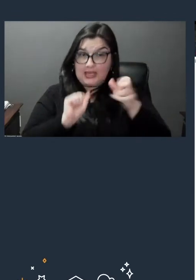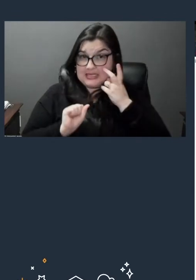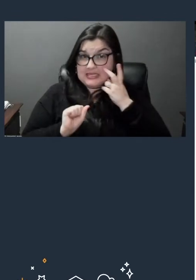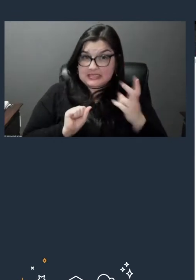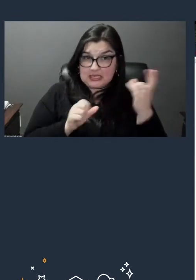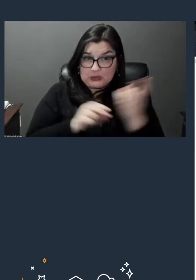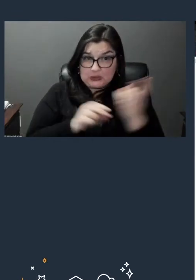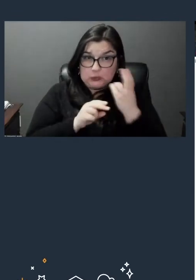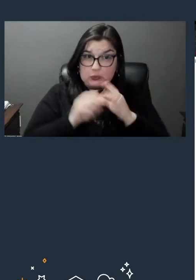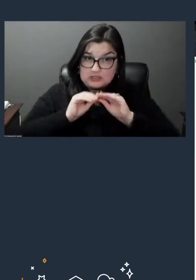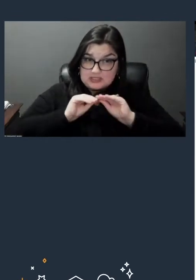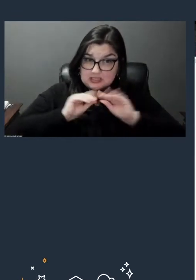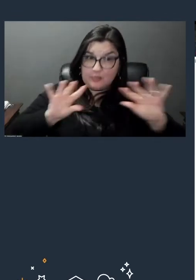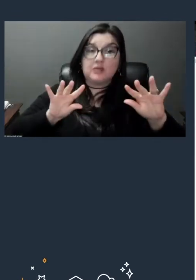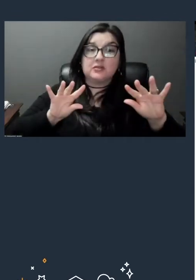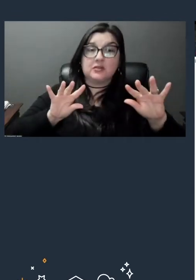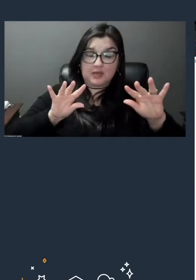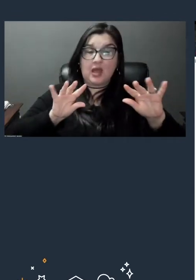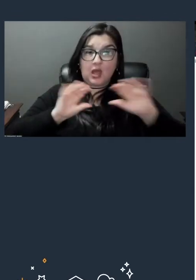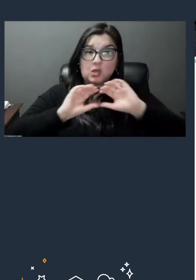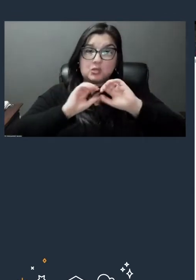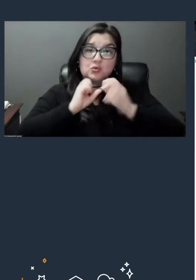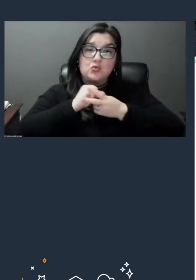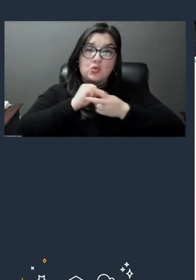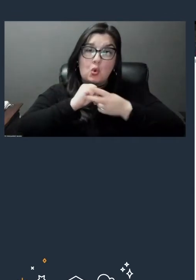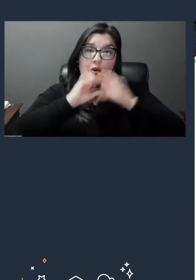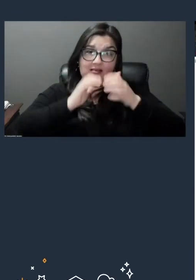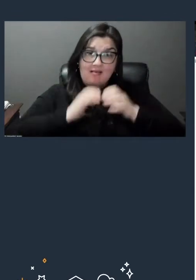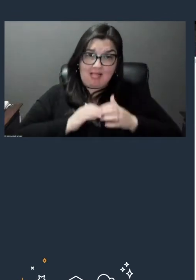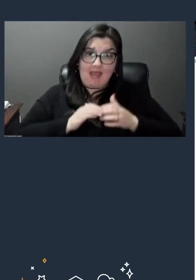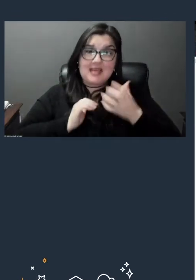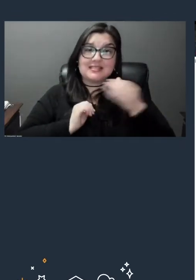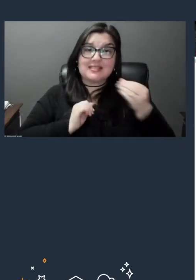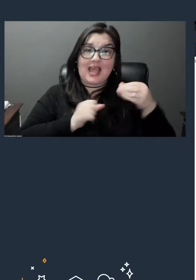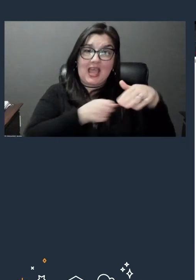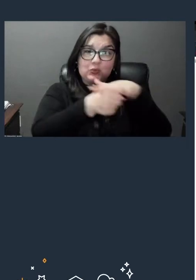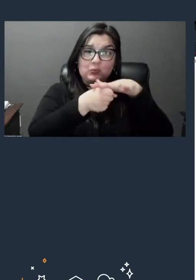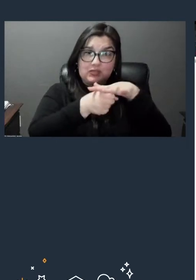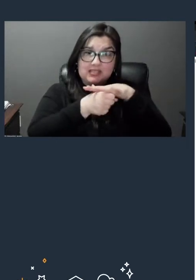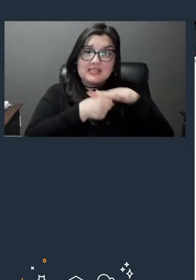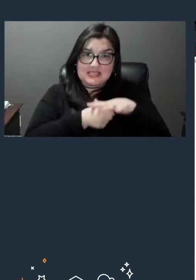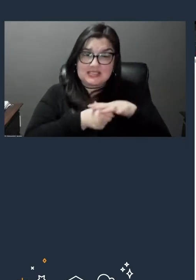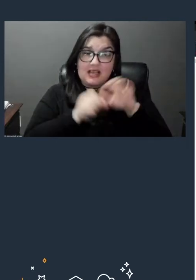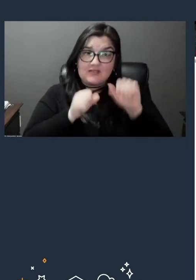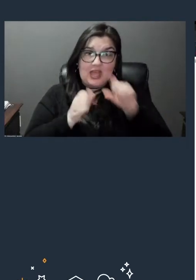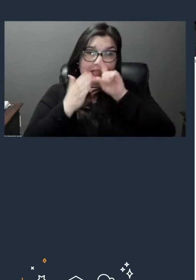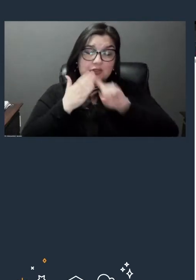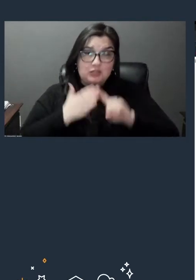by storage class and region. For example, I can tell that my data is mainly stored in S3 Standard